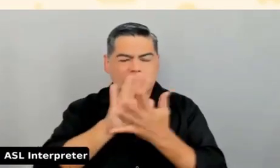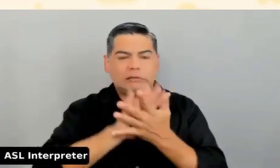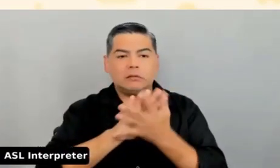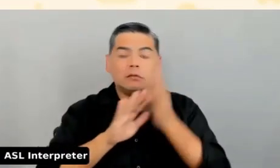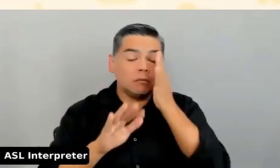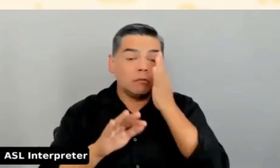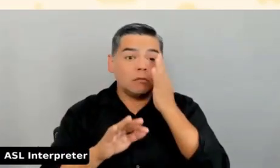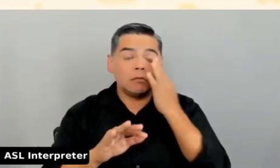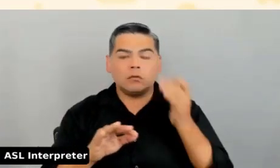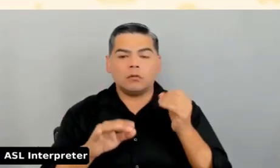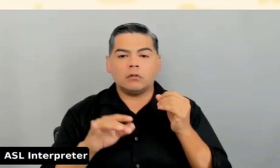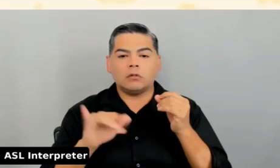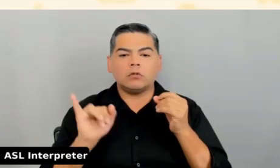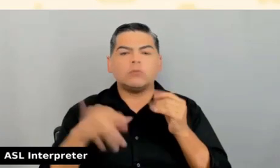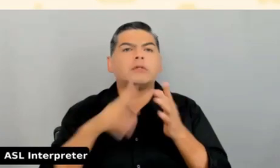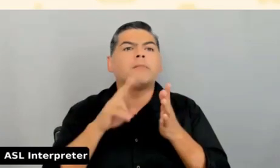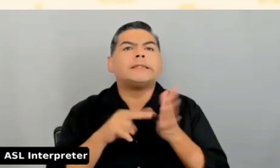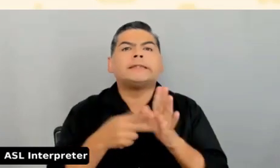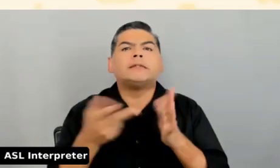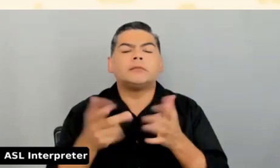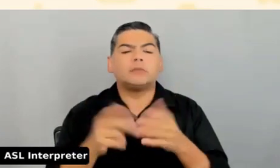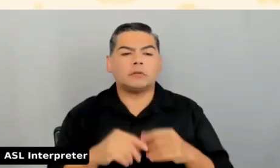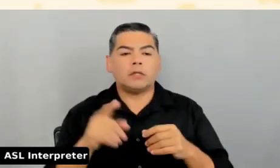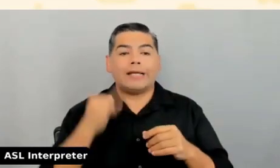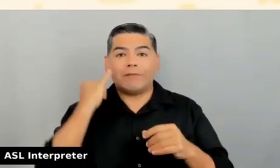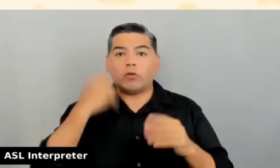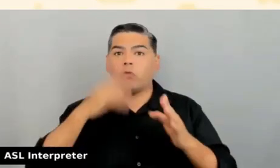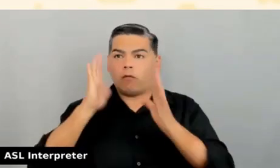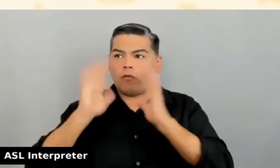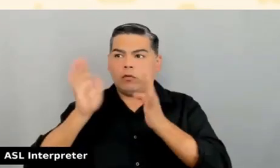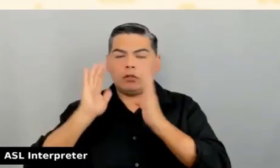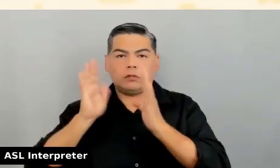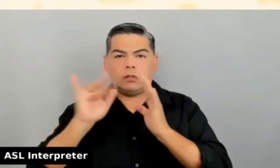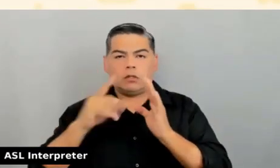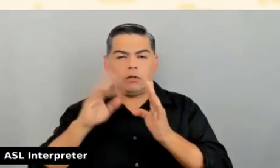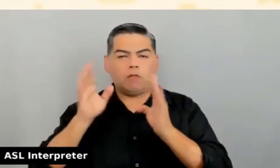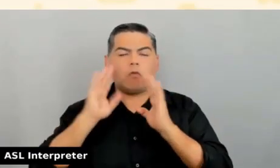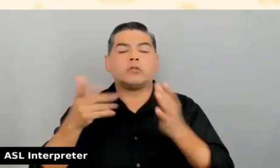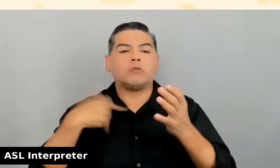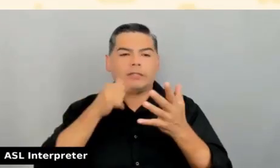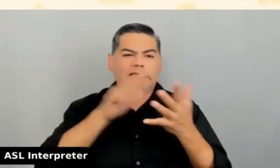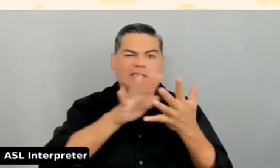What that means is when someone is focusing on something, that focus is not obscured.